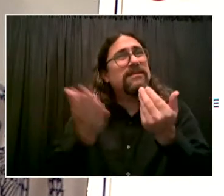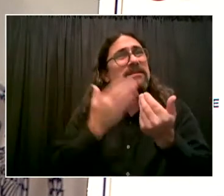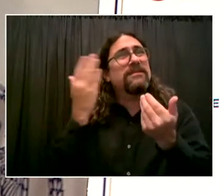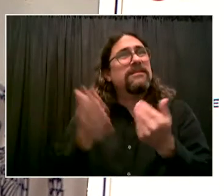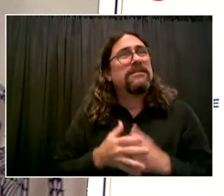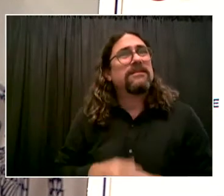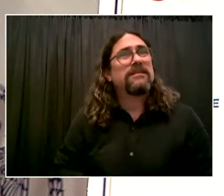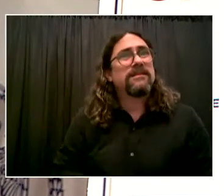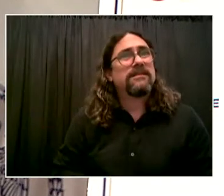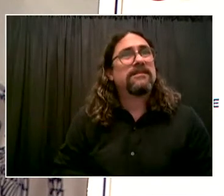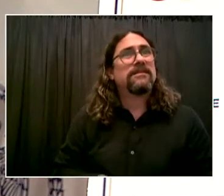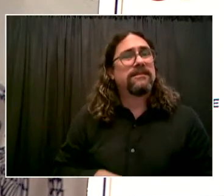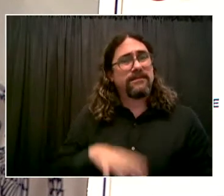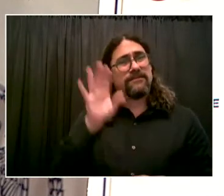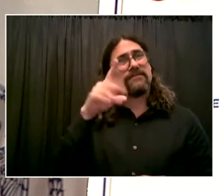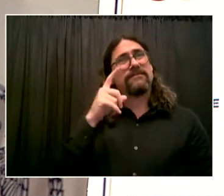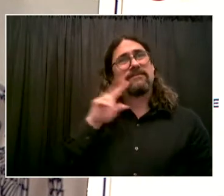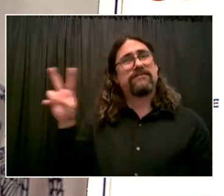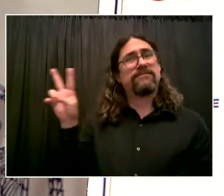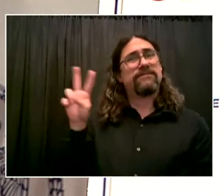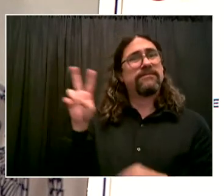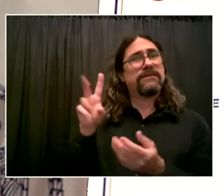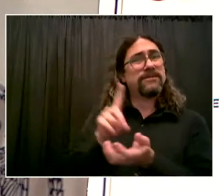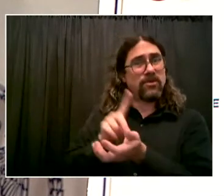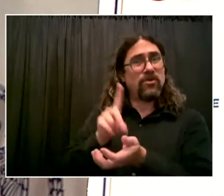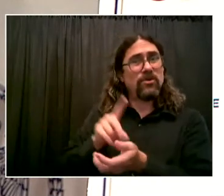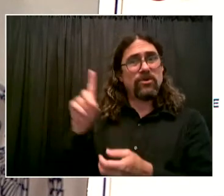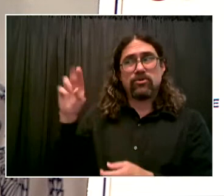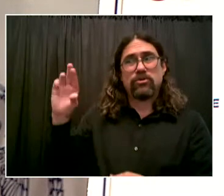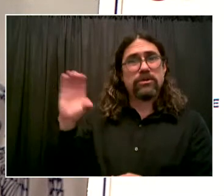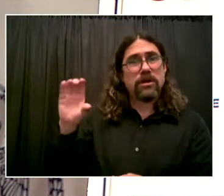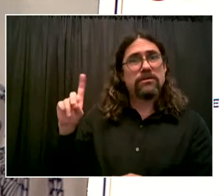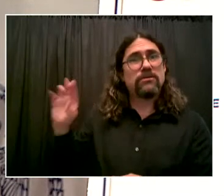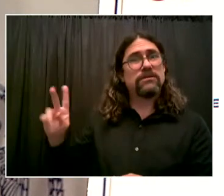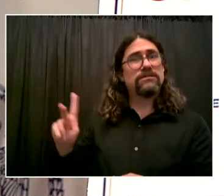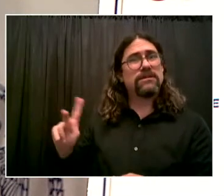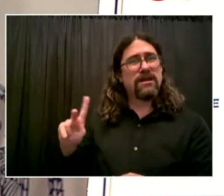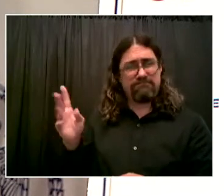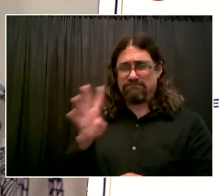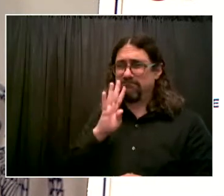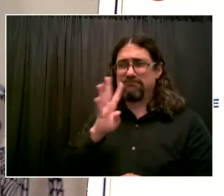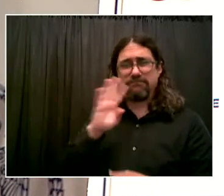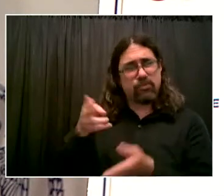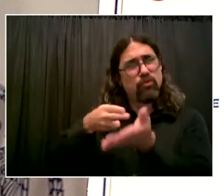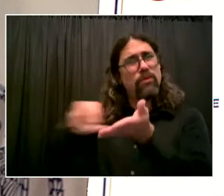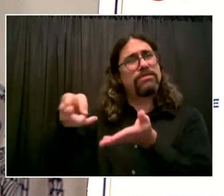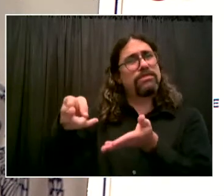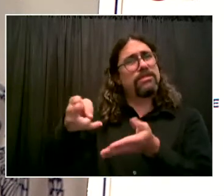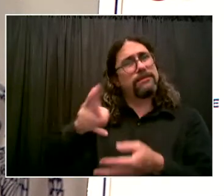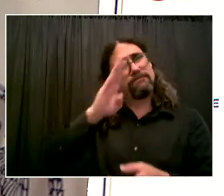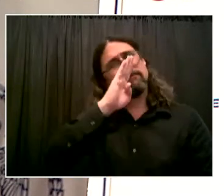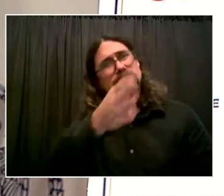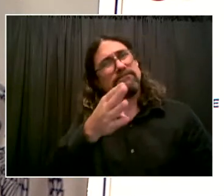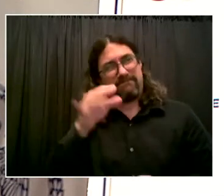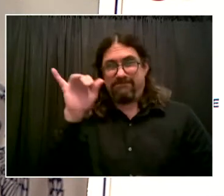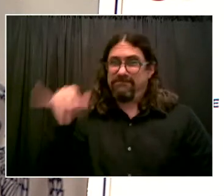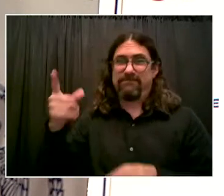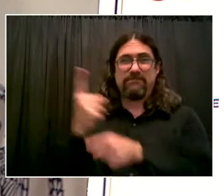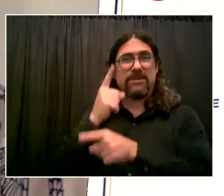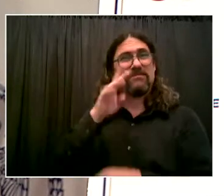WE WILL MAKE IT SO EASY BUT THESE ARE THE DOCTORS, THE LIFE DOCTORS